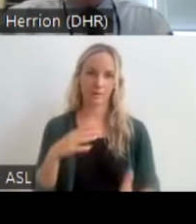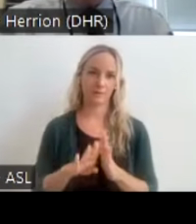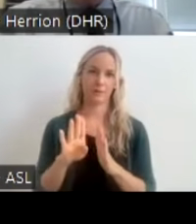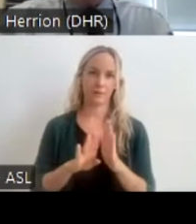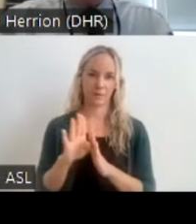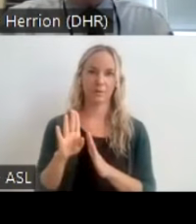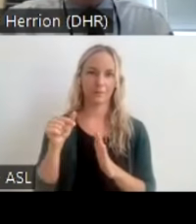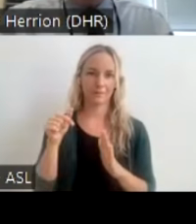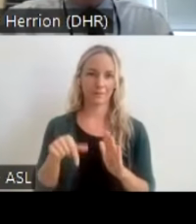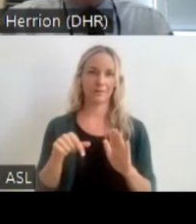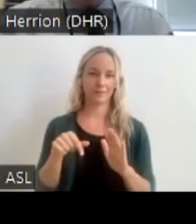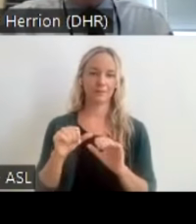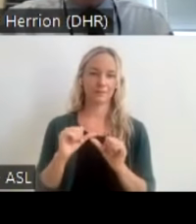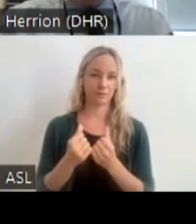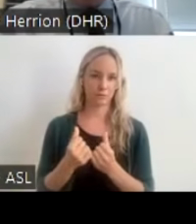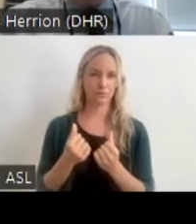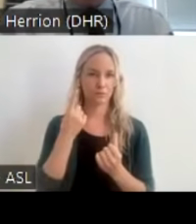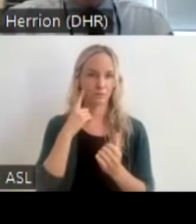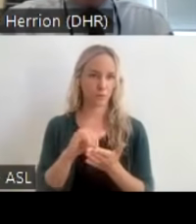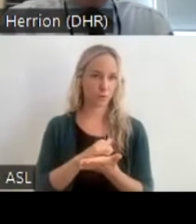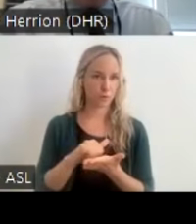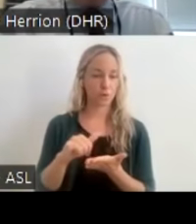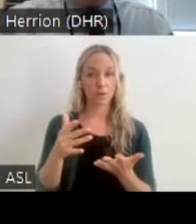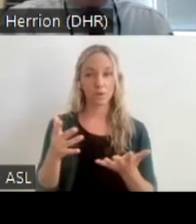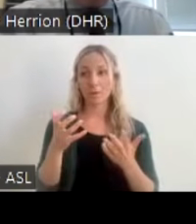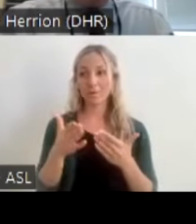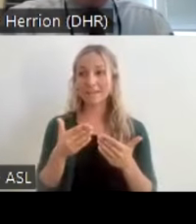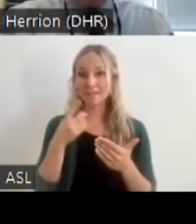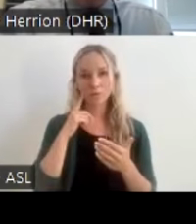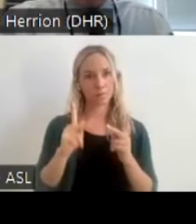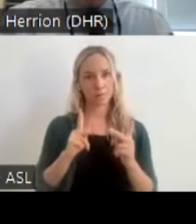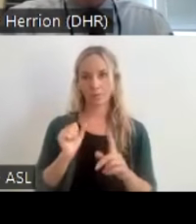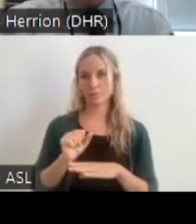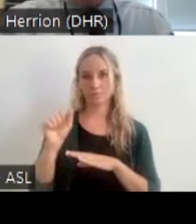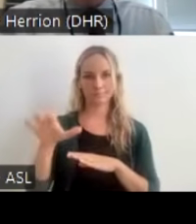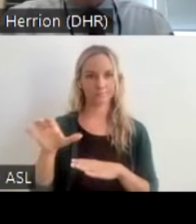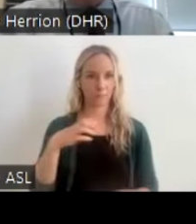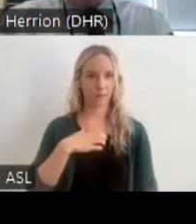file complaints, You can send it in electronically, It's very easy to file a complaint within our agency, You have up